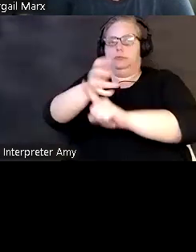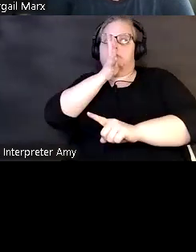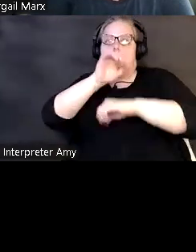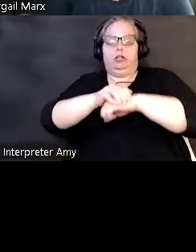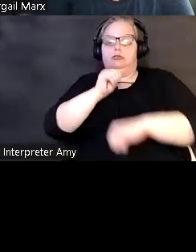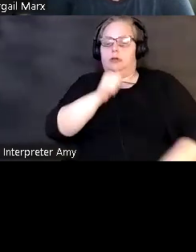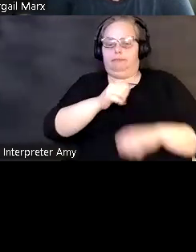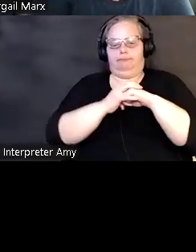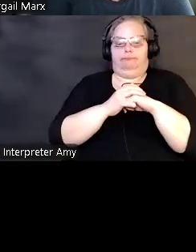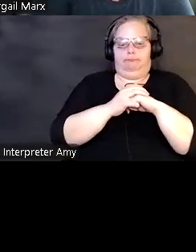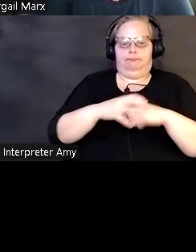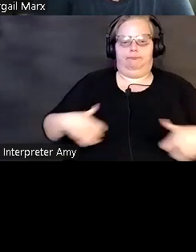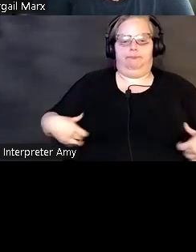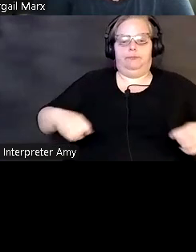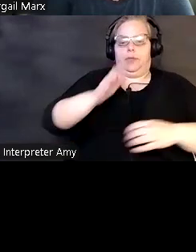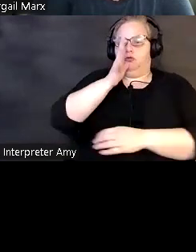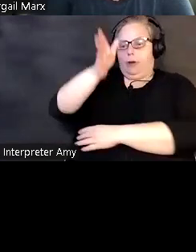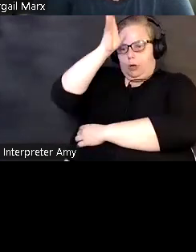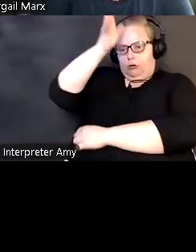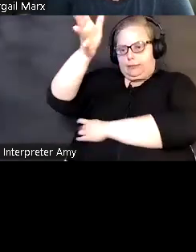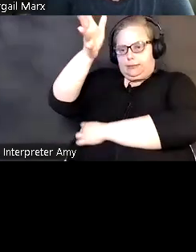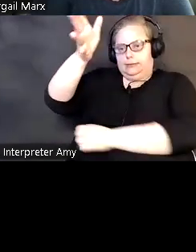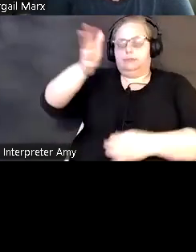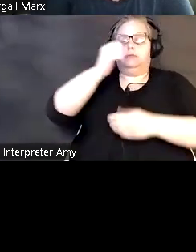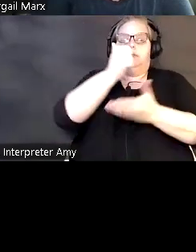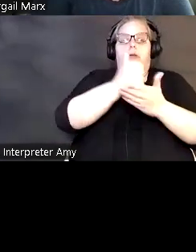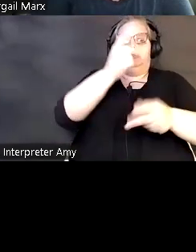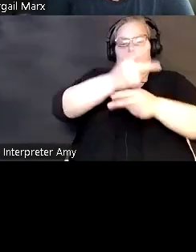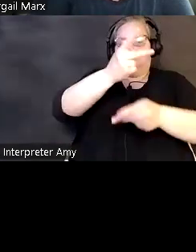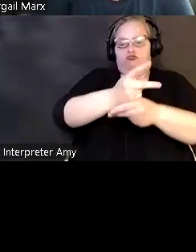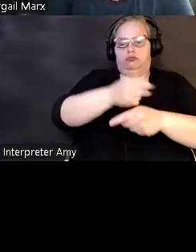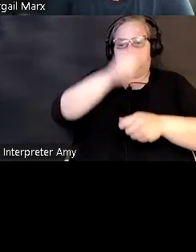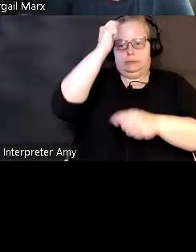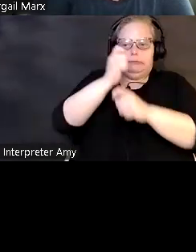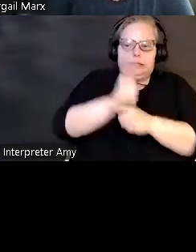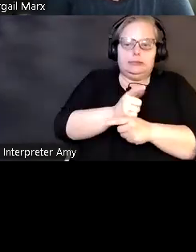And then grandparents are also helping to take care of siblings and speak Spanish only.